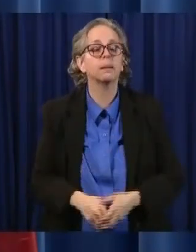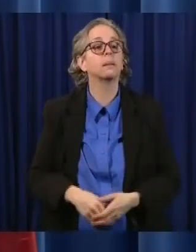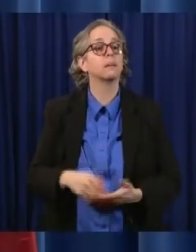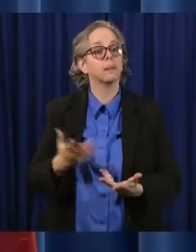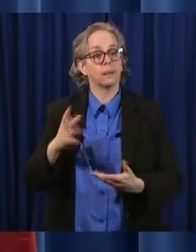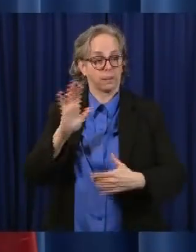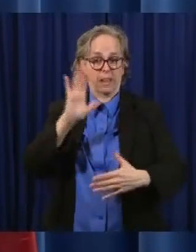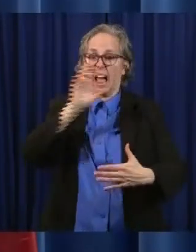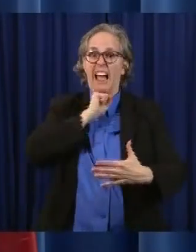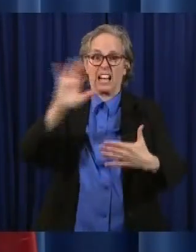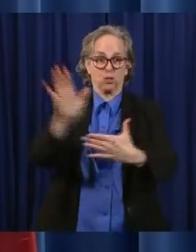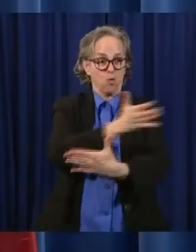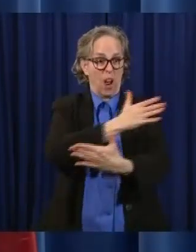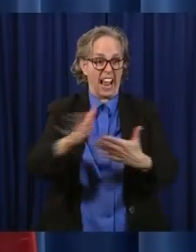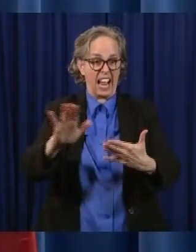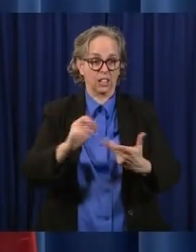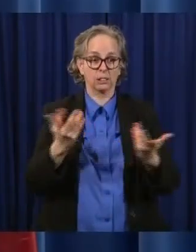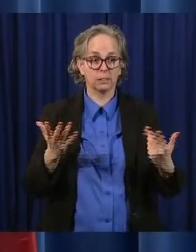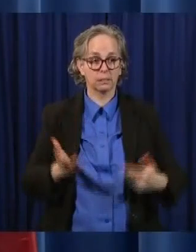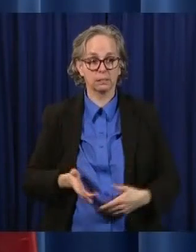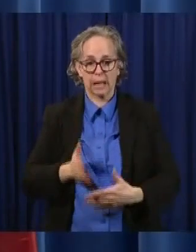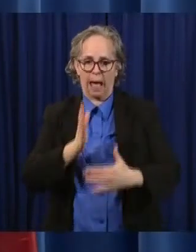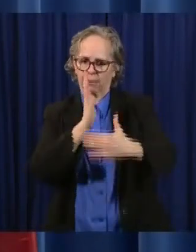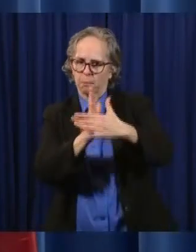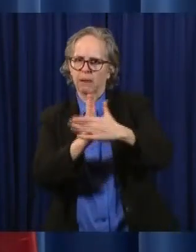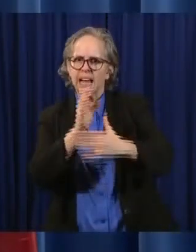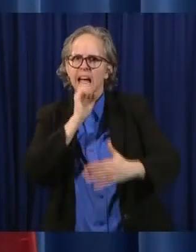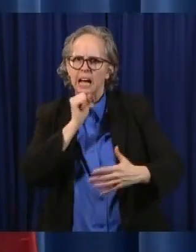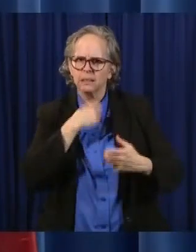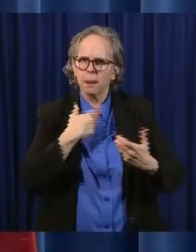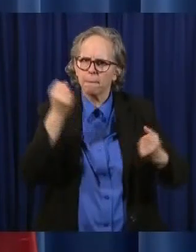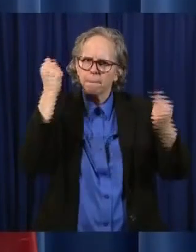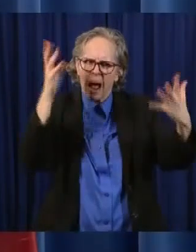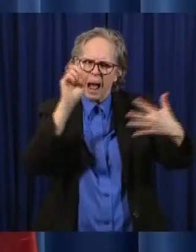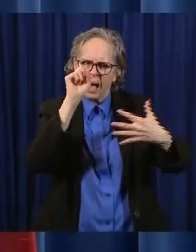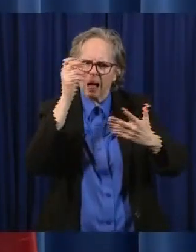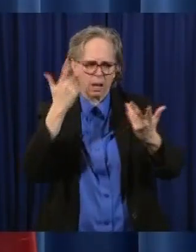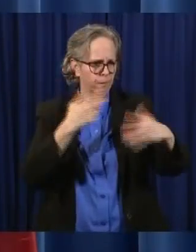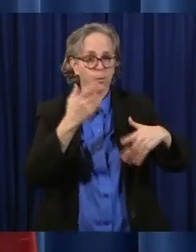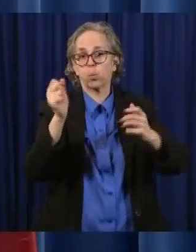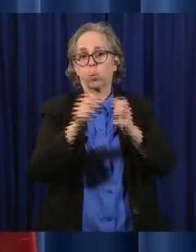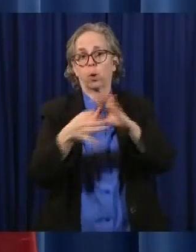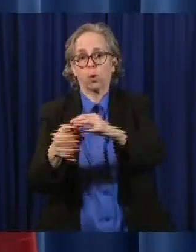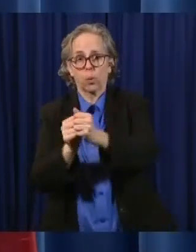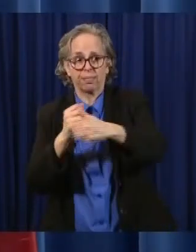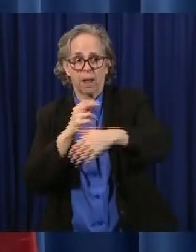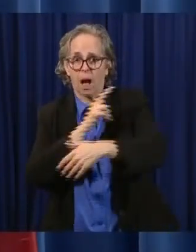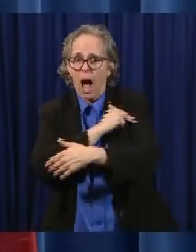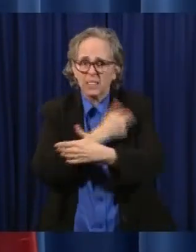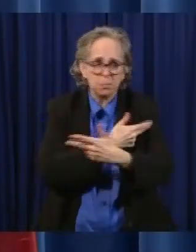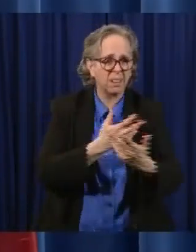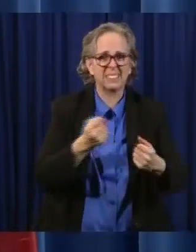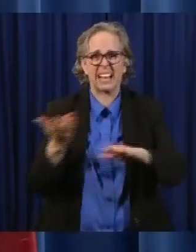PAST 24 HOURS COMPARED TO THE FIVE DAY ROLLING AVERAGE. OHIO DEPARTMENT OF HEALTH PROVIDES THE AGE RANGE AND MEDIAN AGE OF CASES,